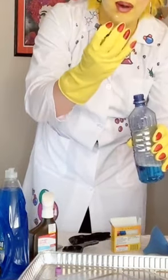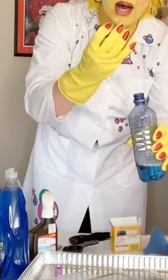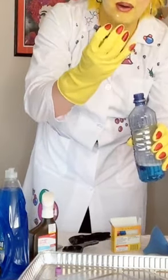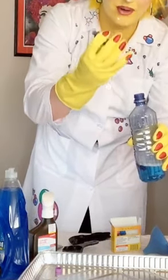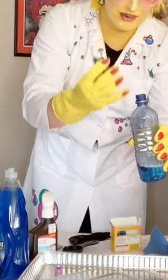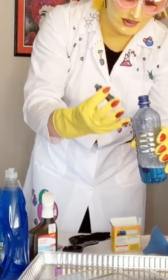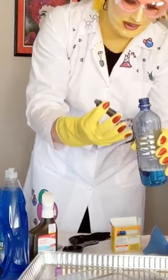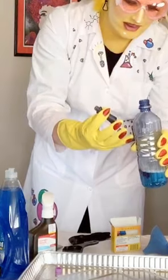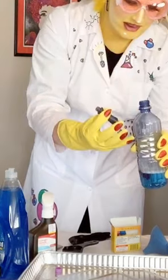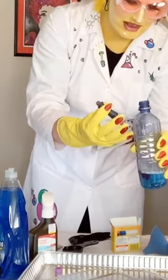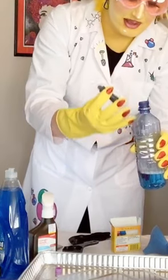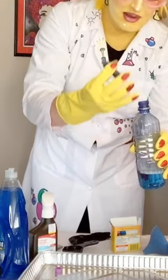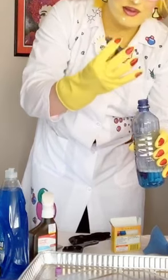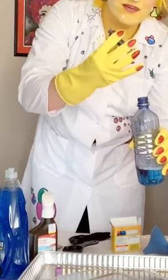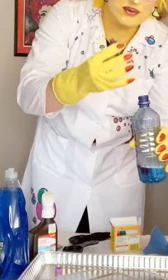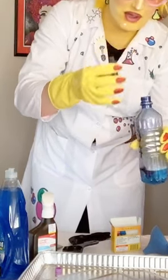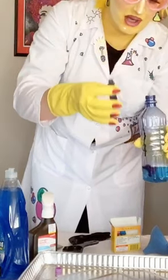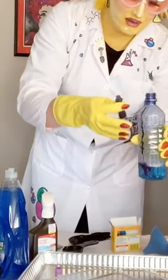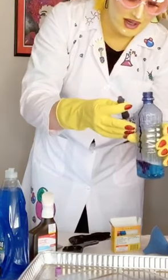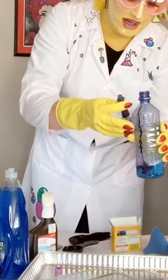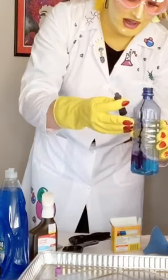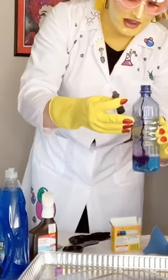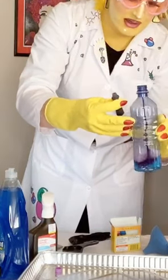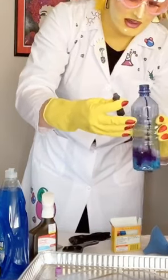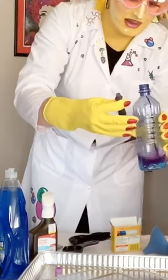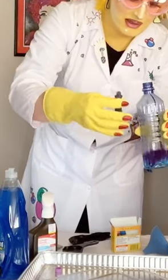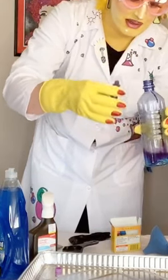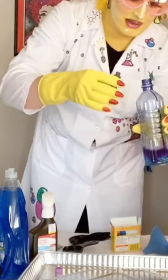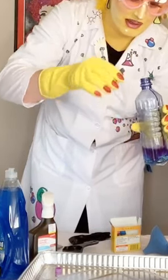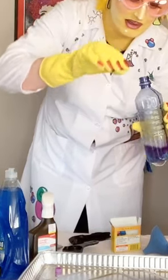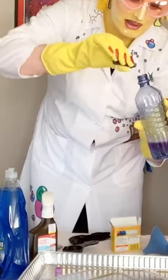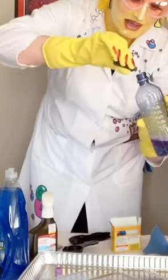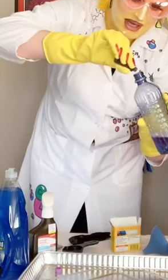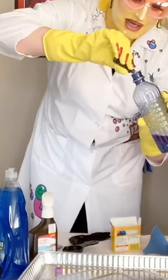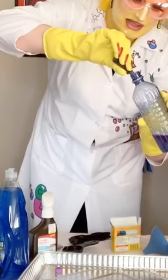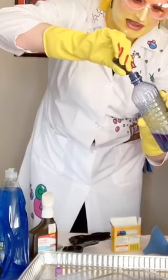bottle, the food coloring is